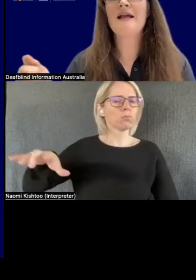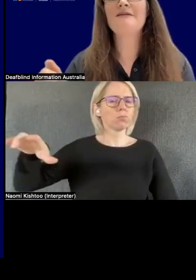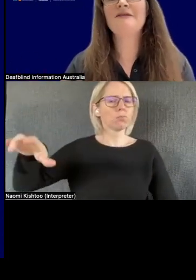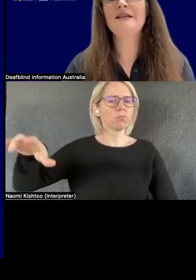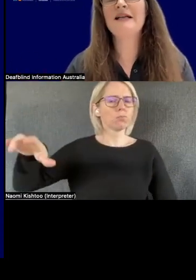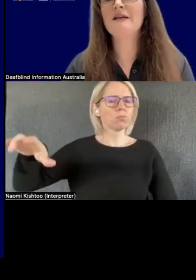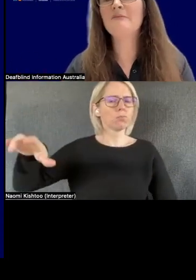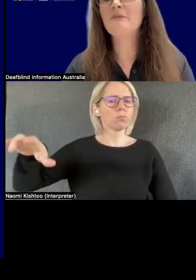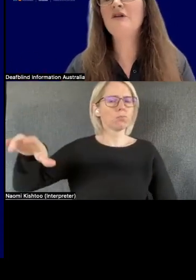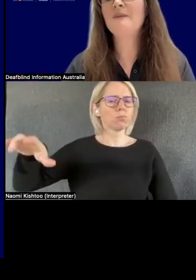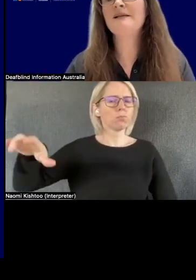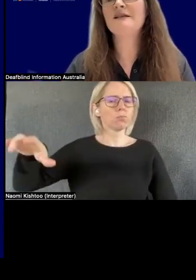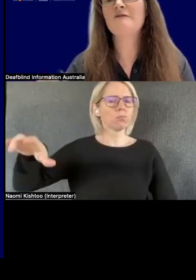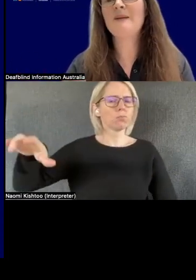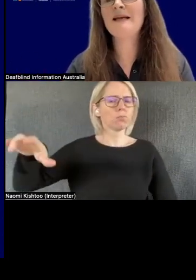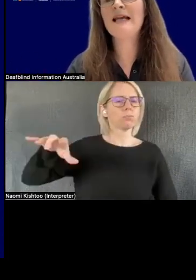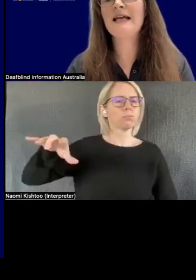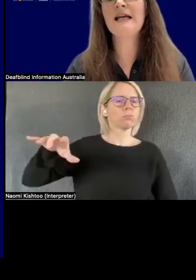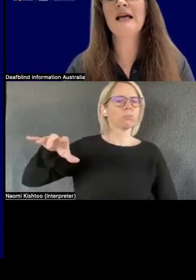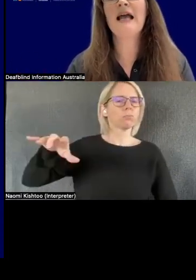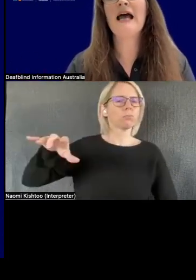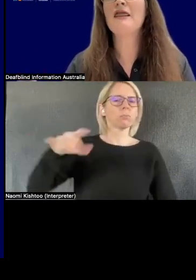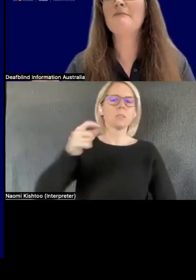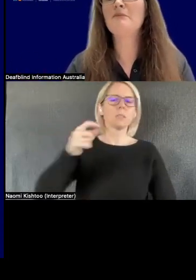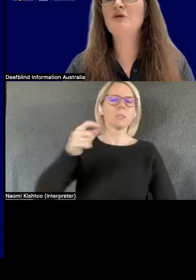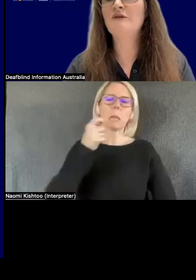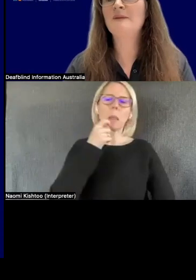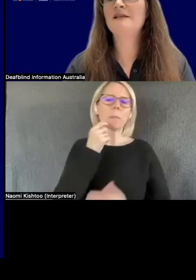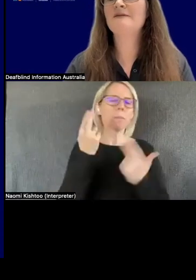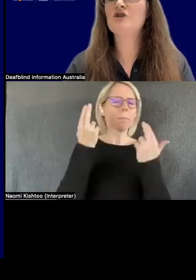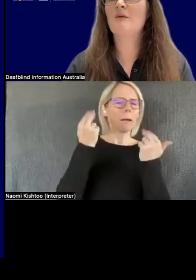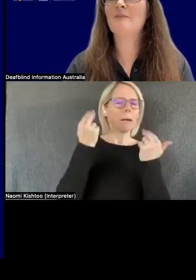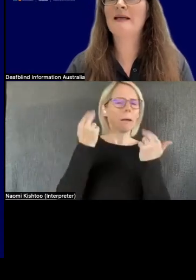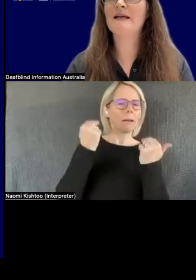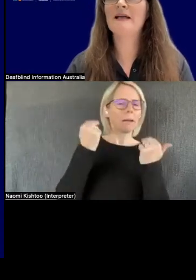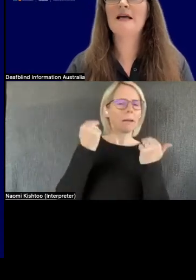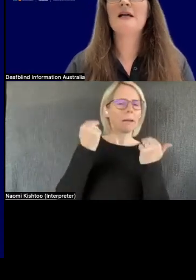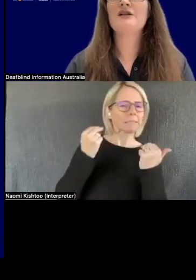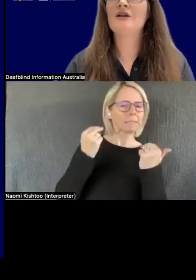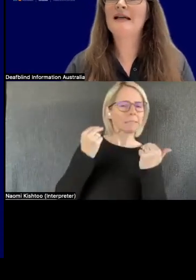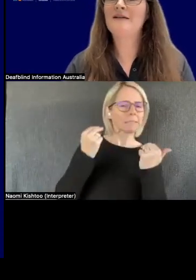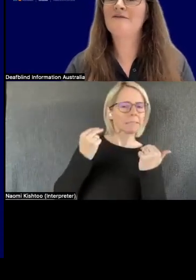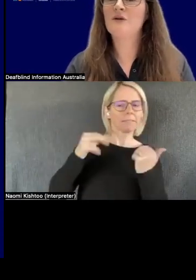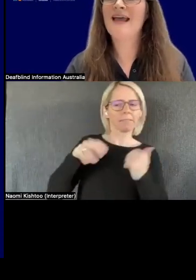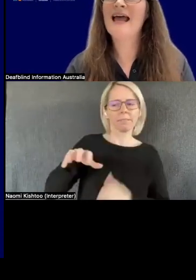and they’re feeling the movements of peeling and the movements of chopping, so they can feel their